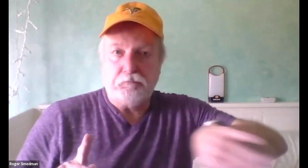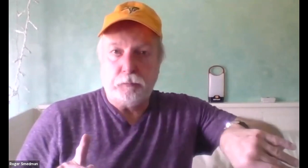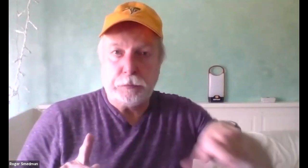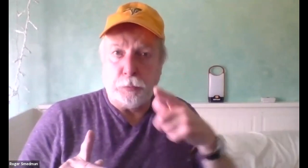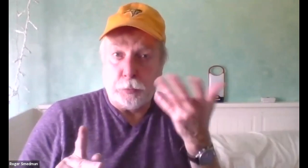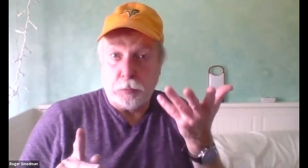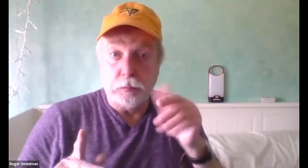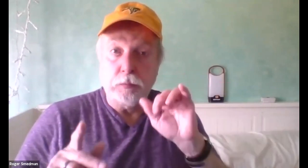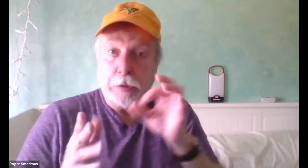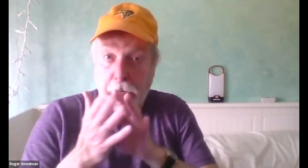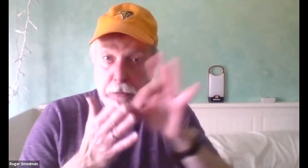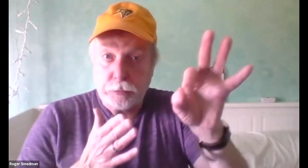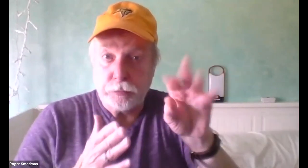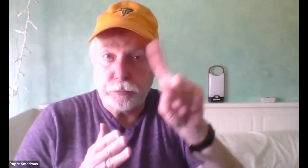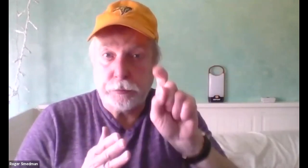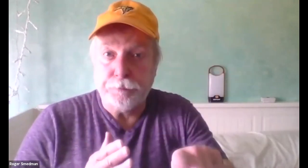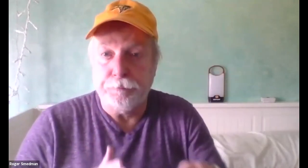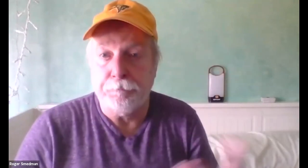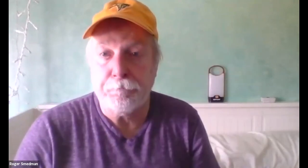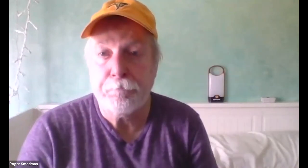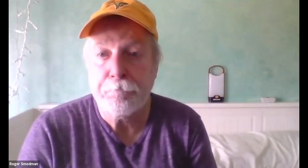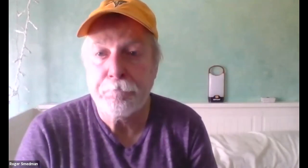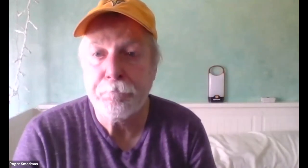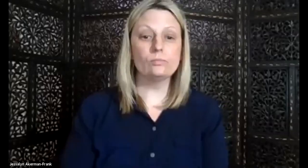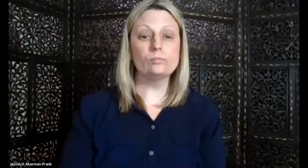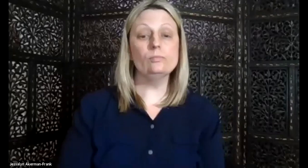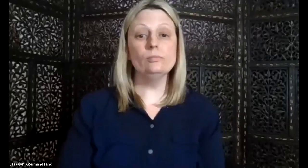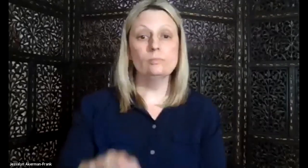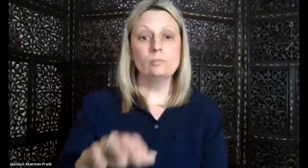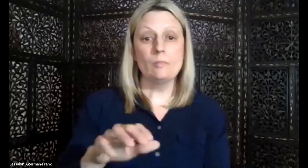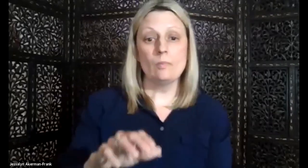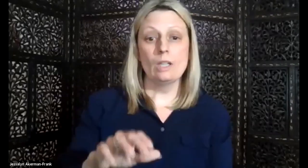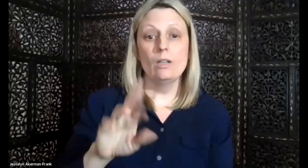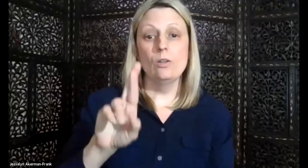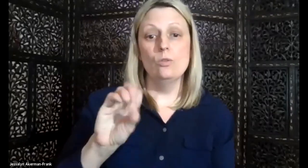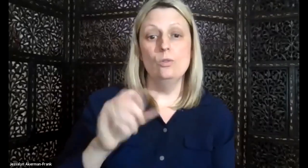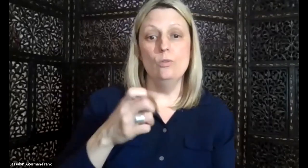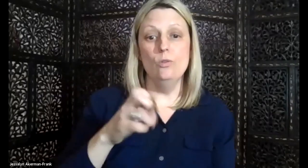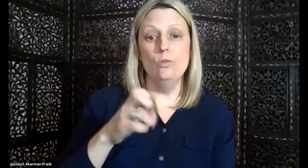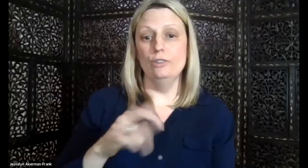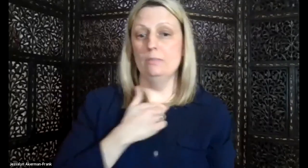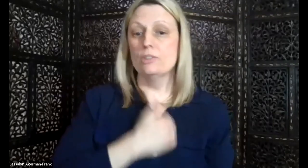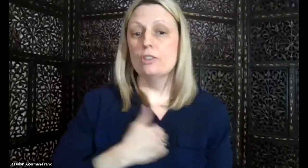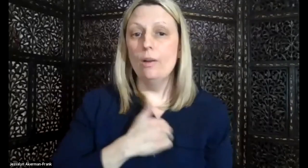Roger: So if I identified as retired, if I'm a Deaf person and I'm retired, do